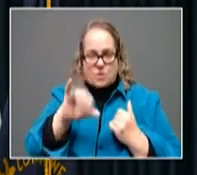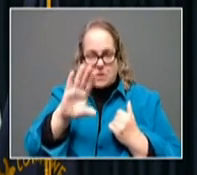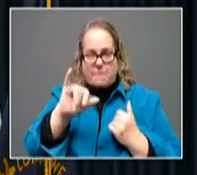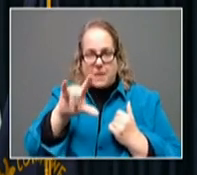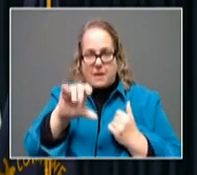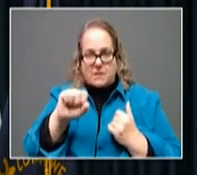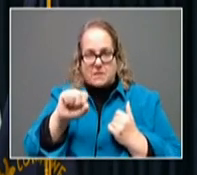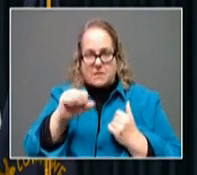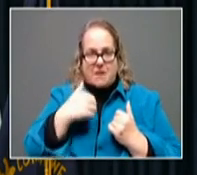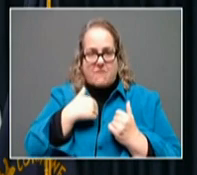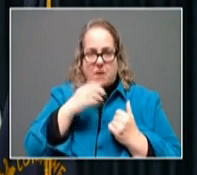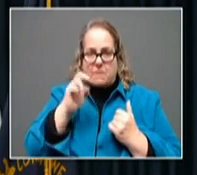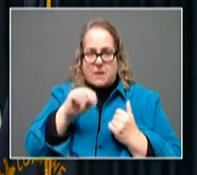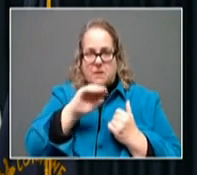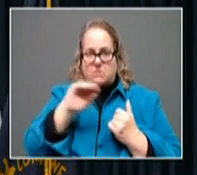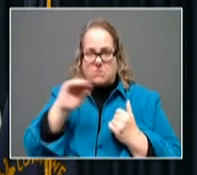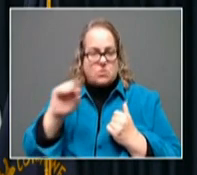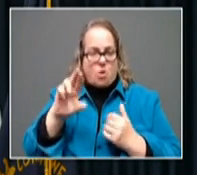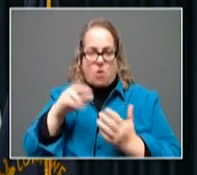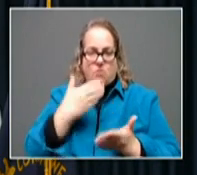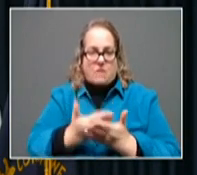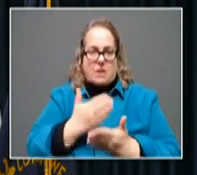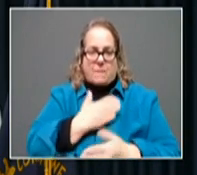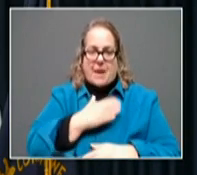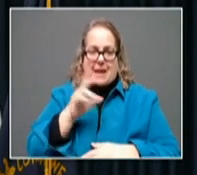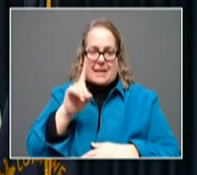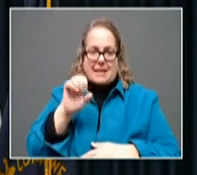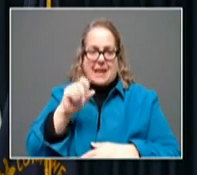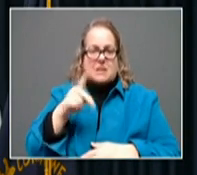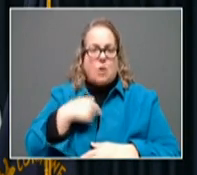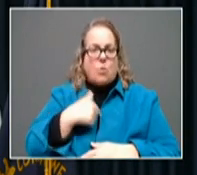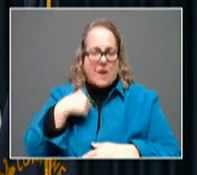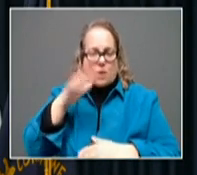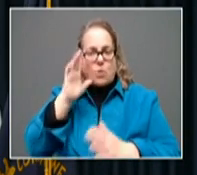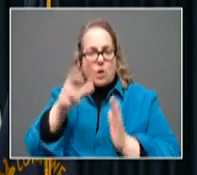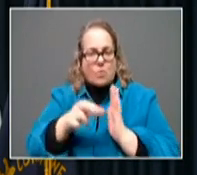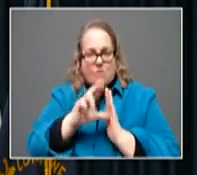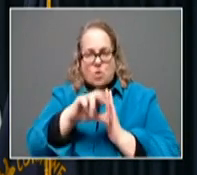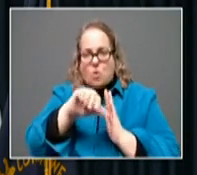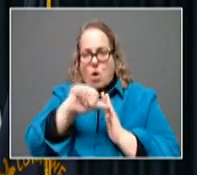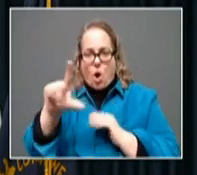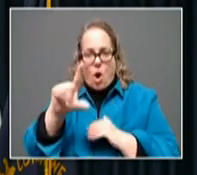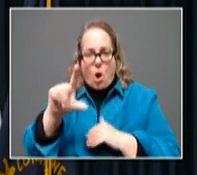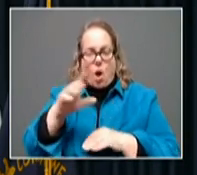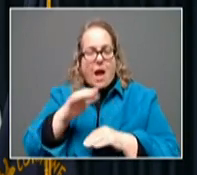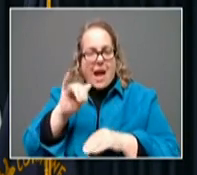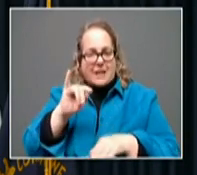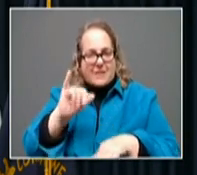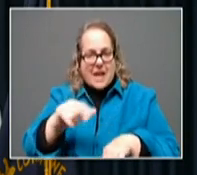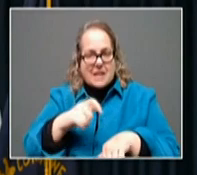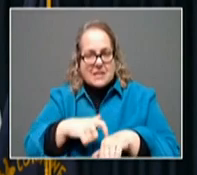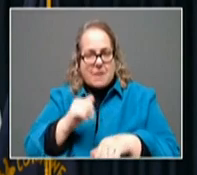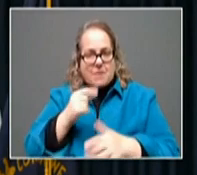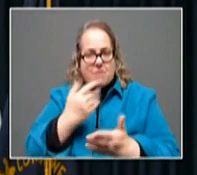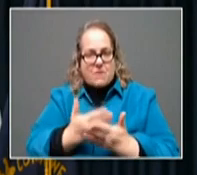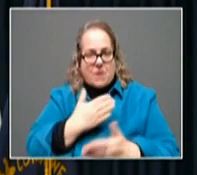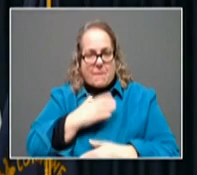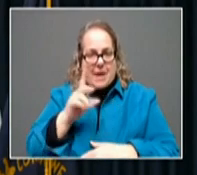reached my desk. So we will review them at that time. What I've repeatedly said